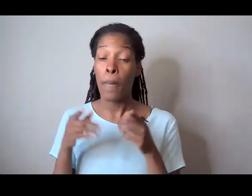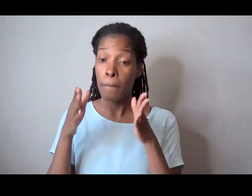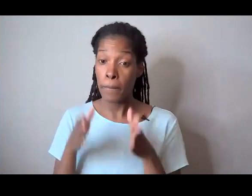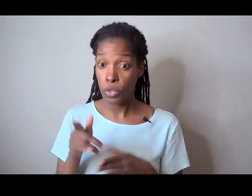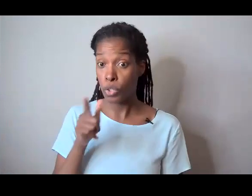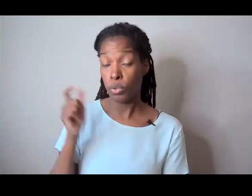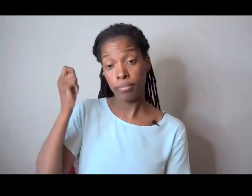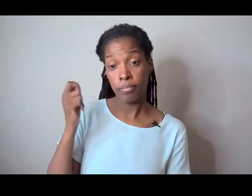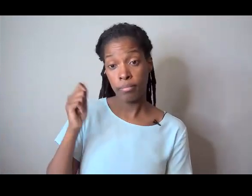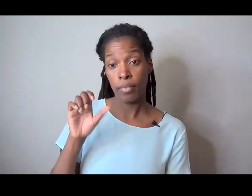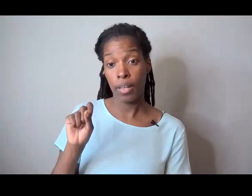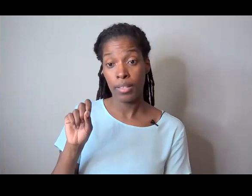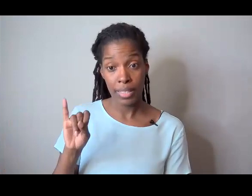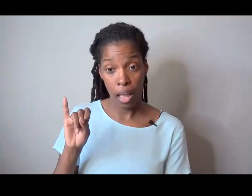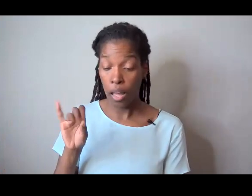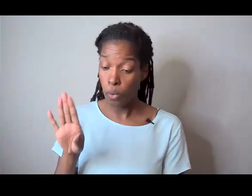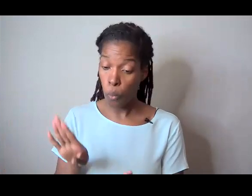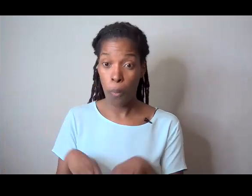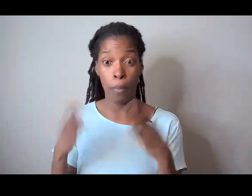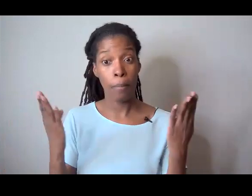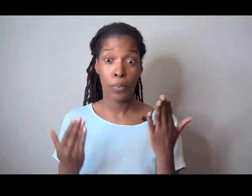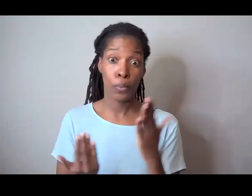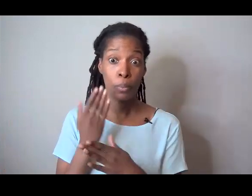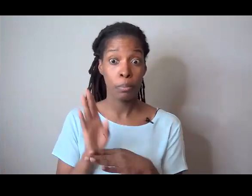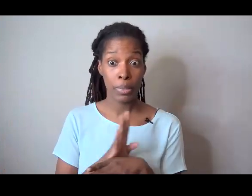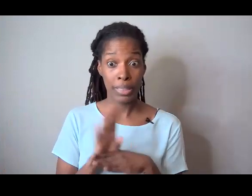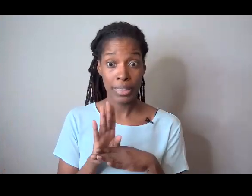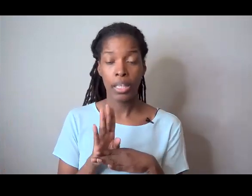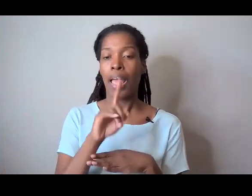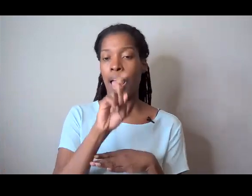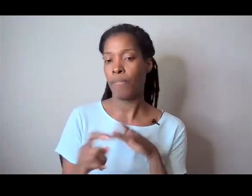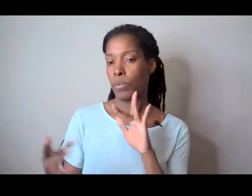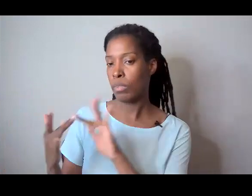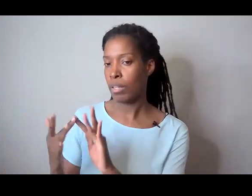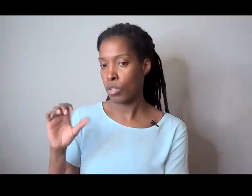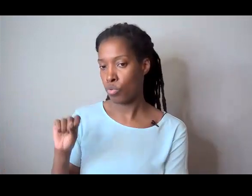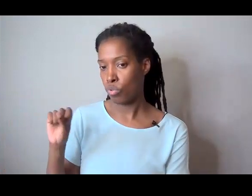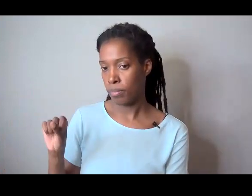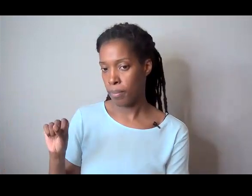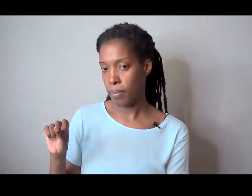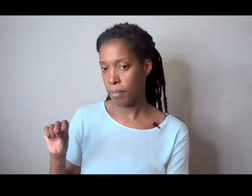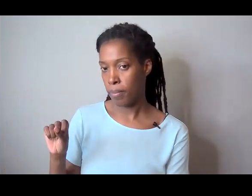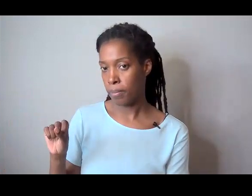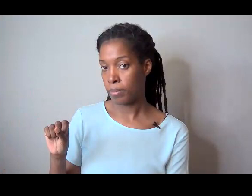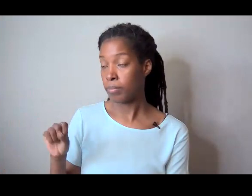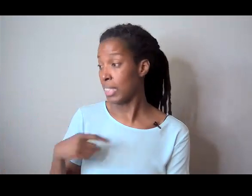They do need to contact social security and share a brief description